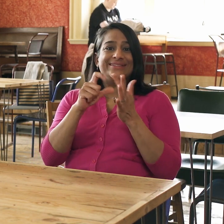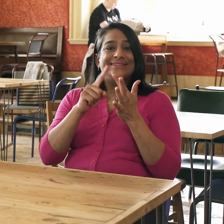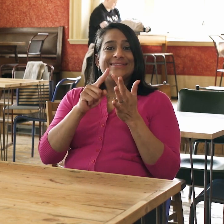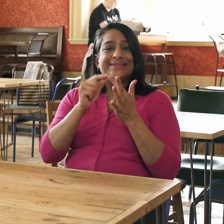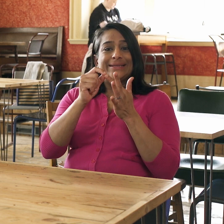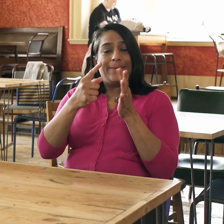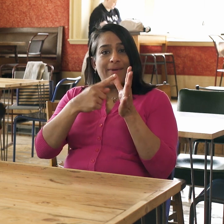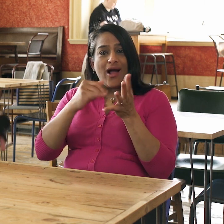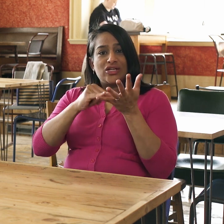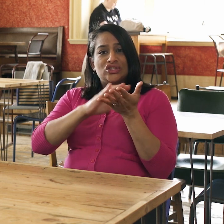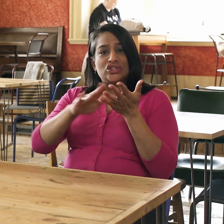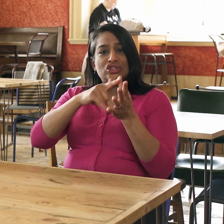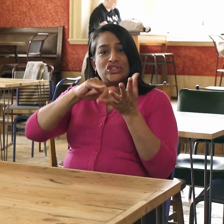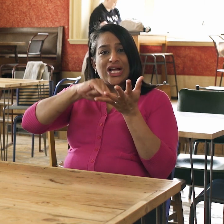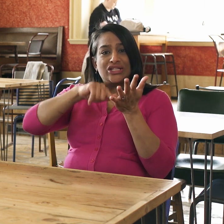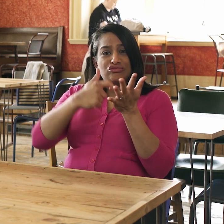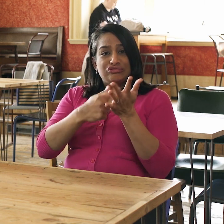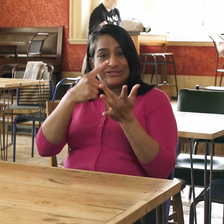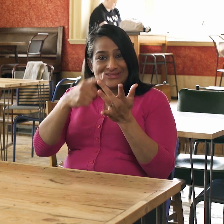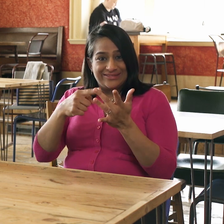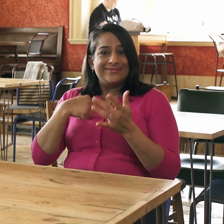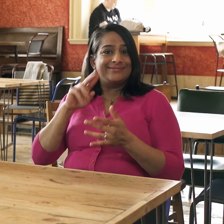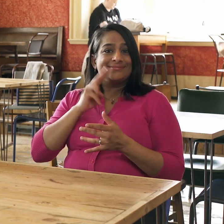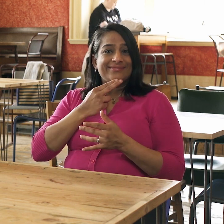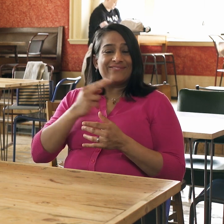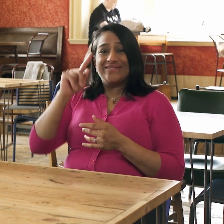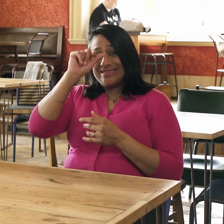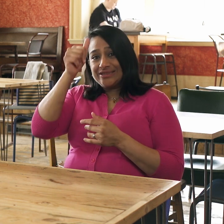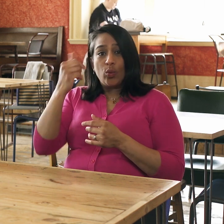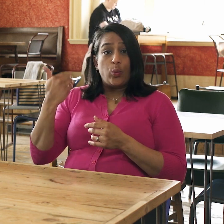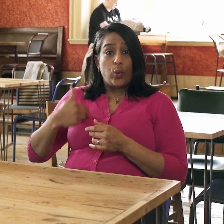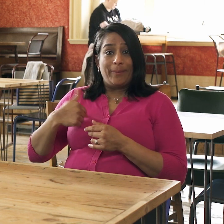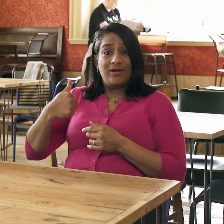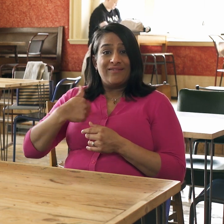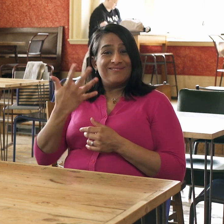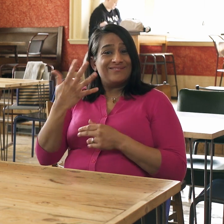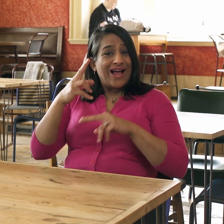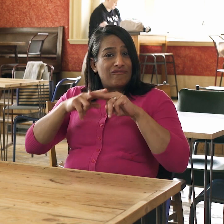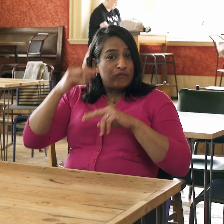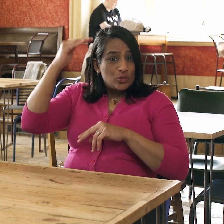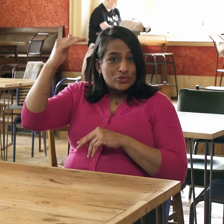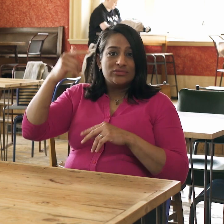A deaf Indian woman, biscuit five feet tall and in her forties, biscuit. She's medium built